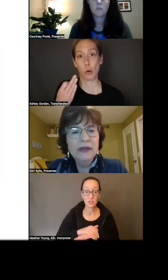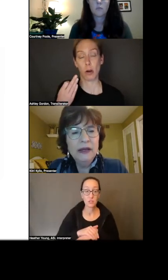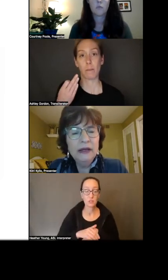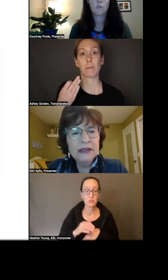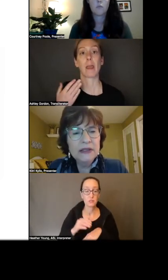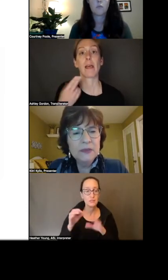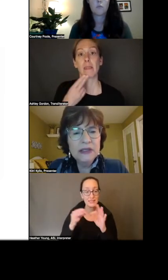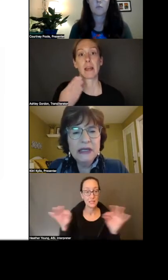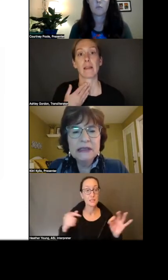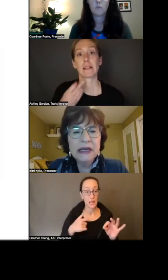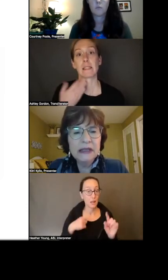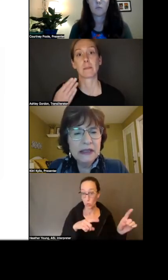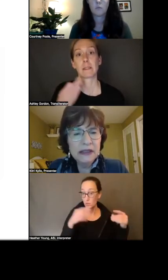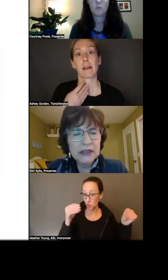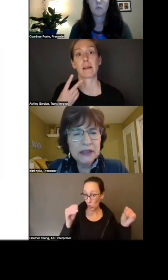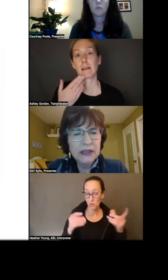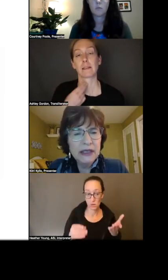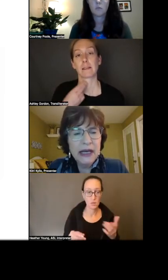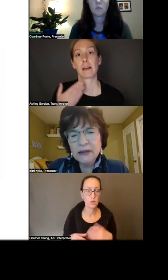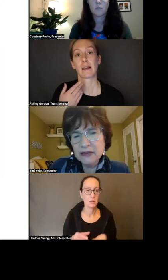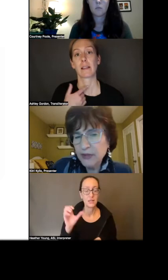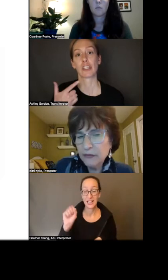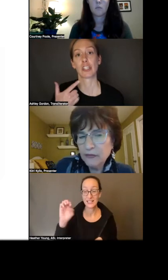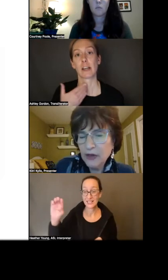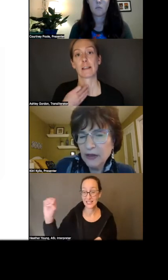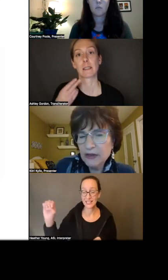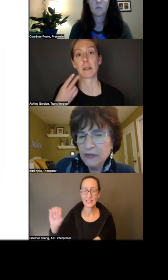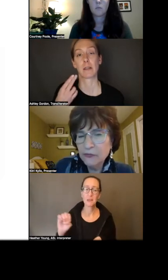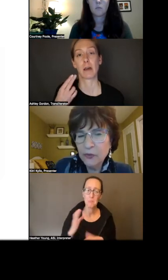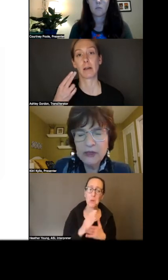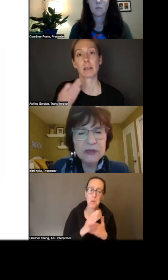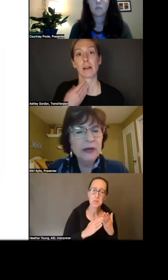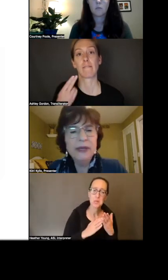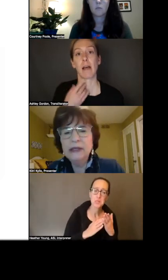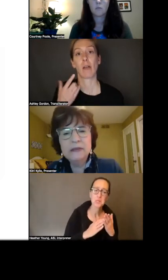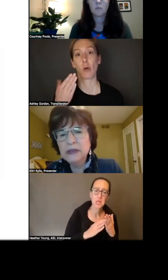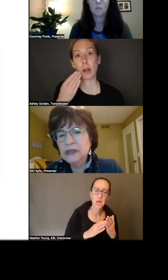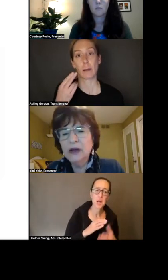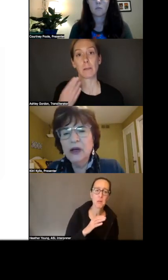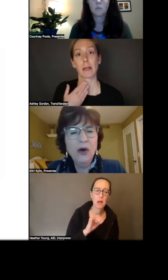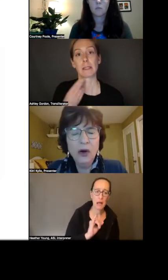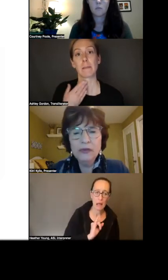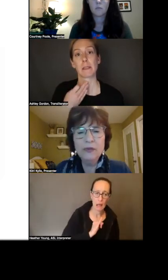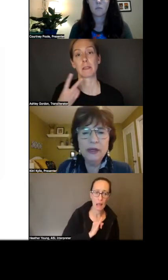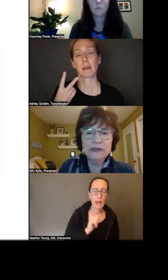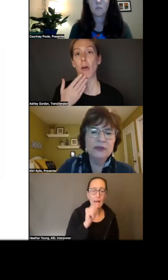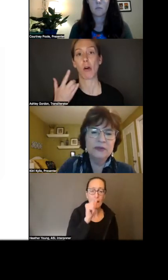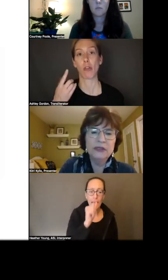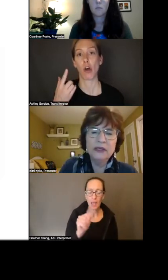Then, in the system signing exact English, it has some of the consonant vowel phonemes but it is missing all the ones that you see here